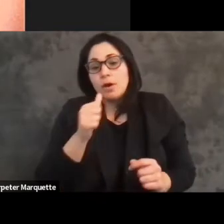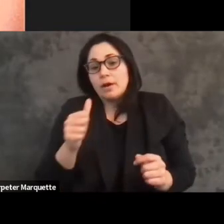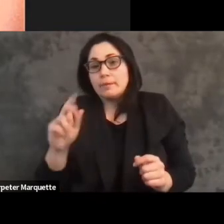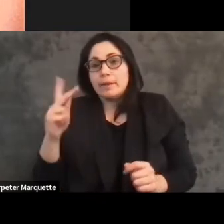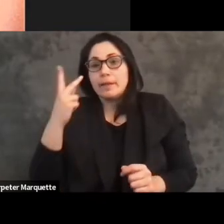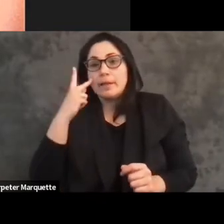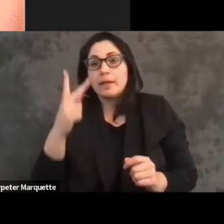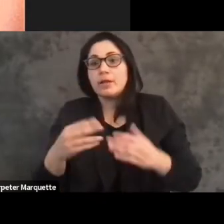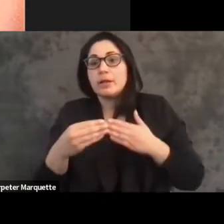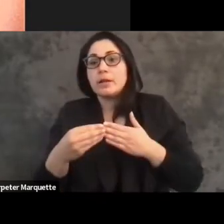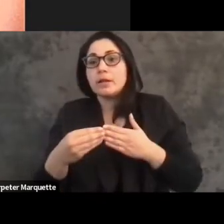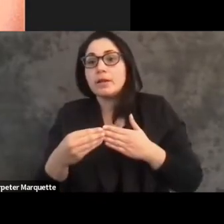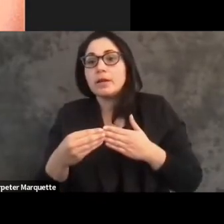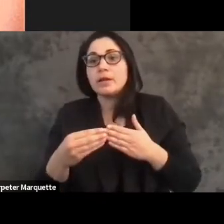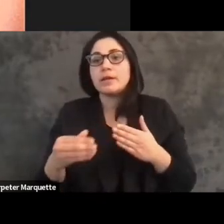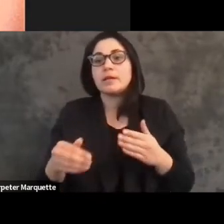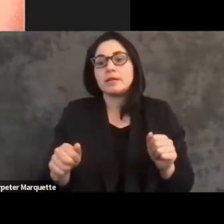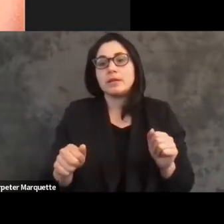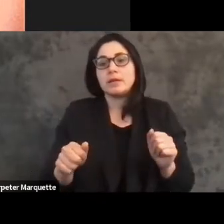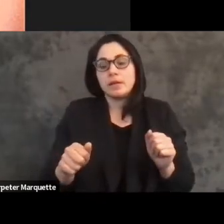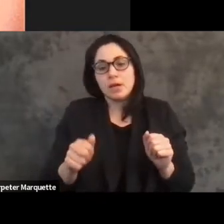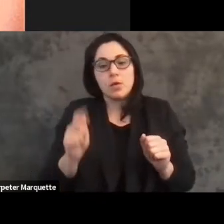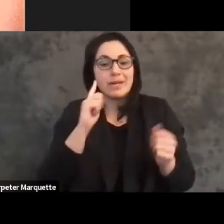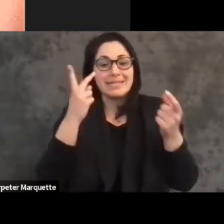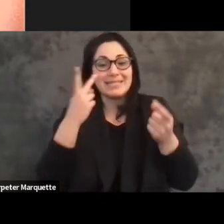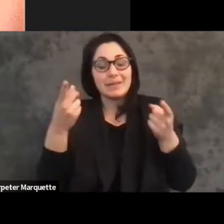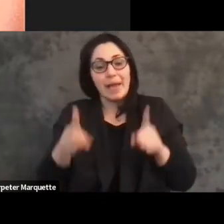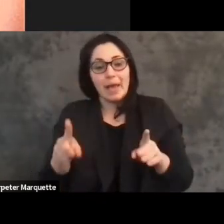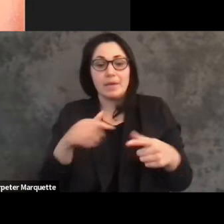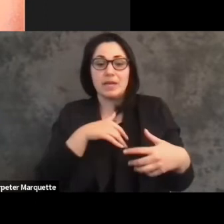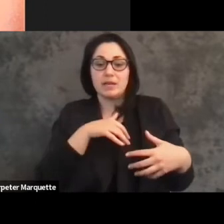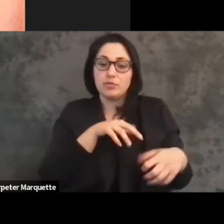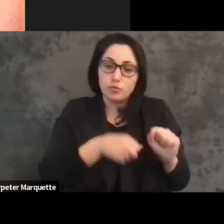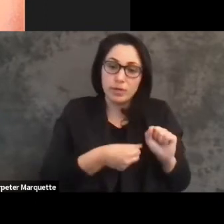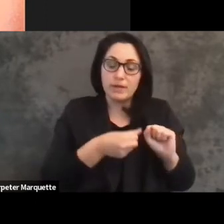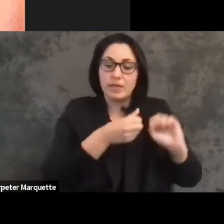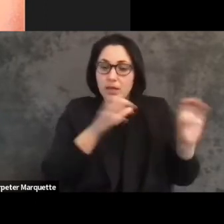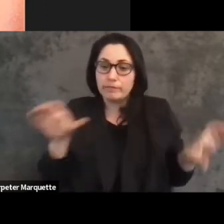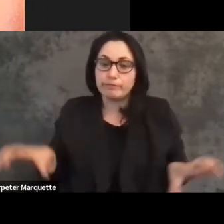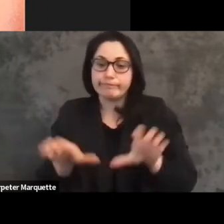our grief or sanitize this crisis for political gain. In the HIV community, we've seen what